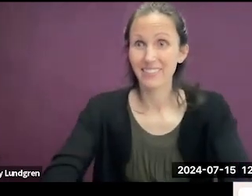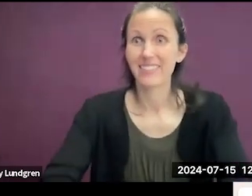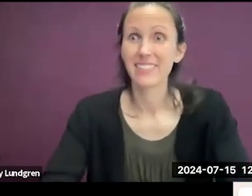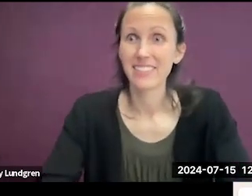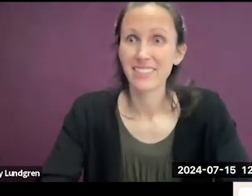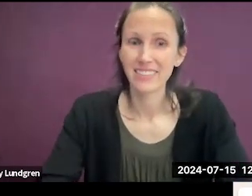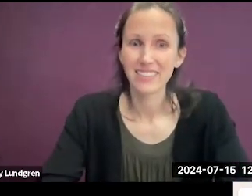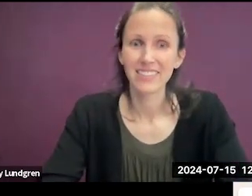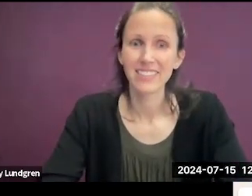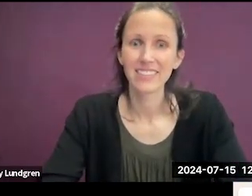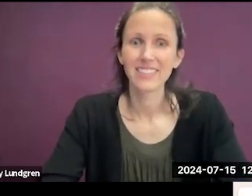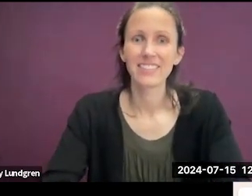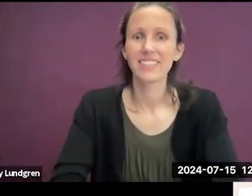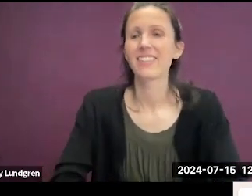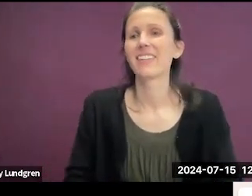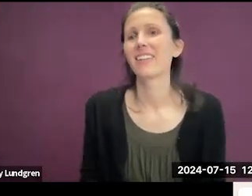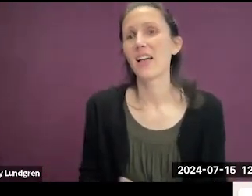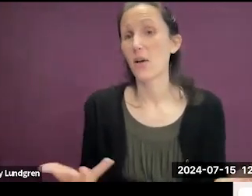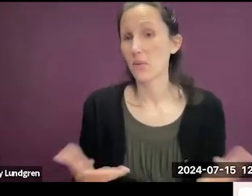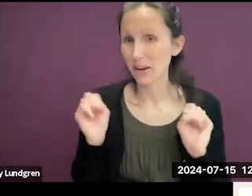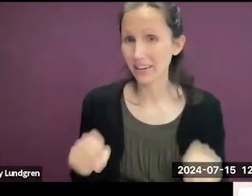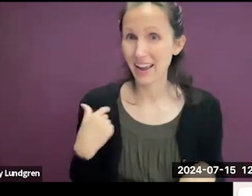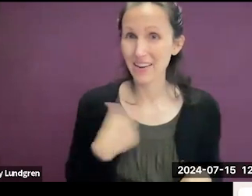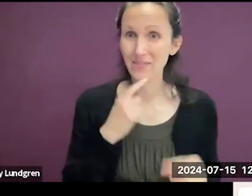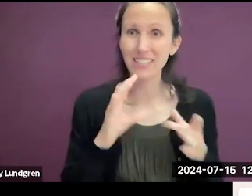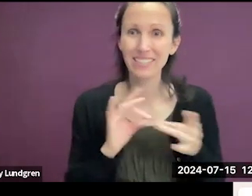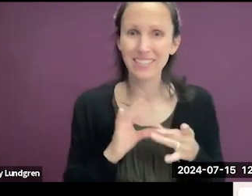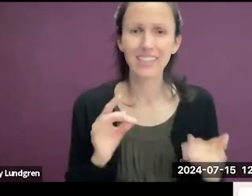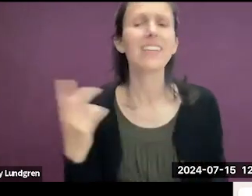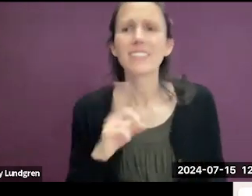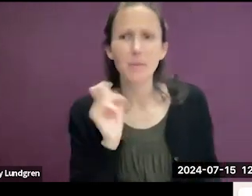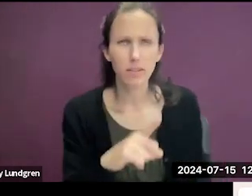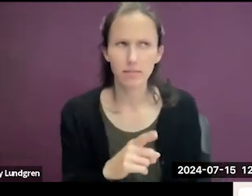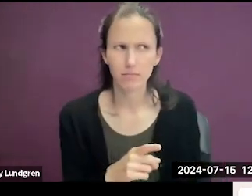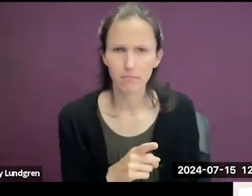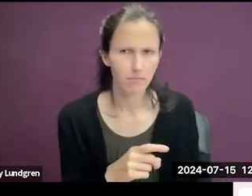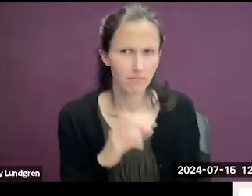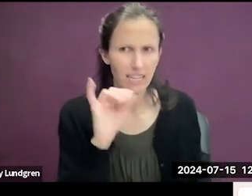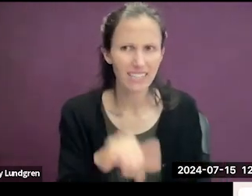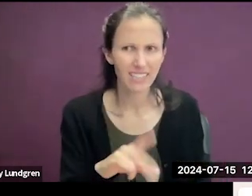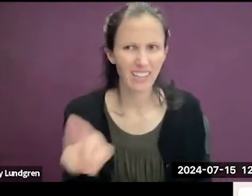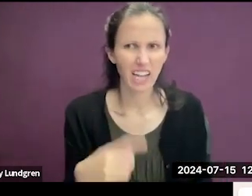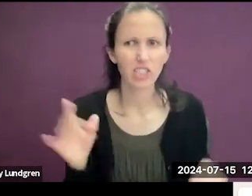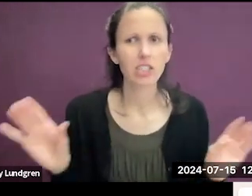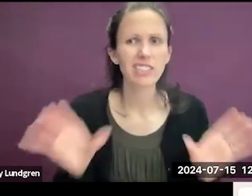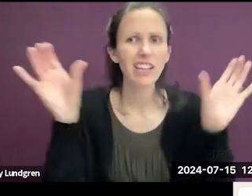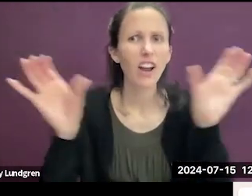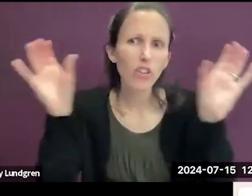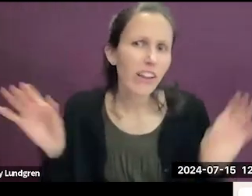What can we use here? Okay, there we go. I had someone is asking, "Is this decorative?" So let's think about that for a second.